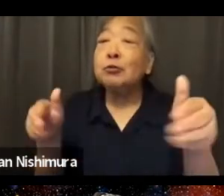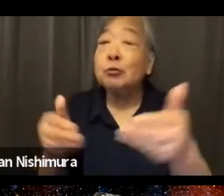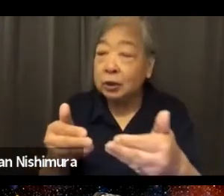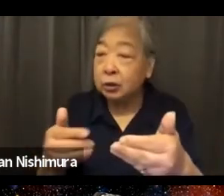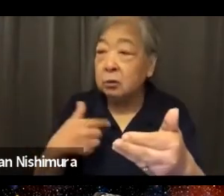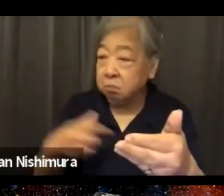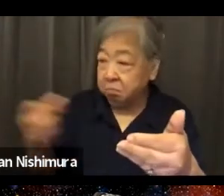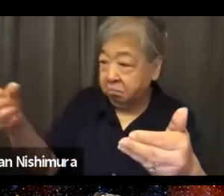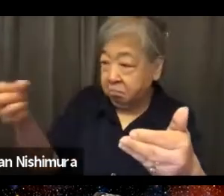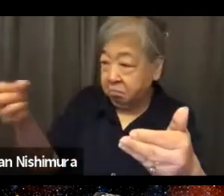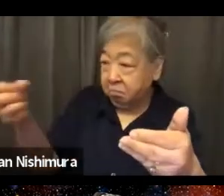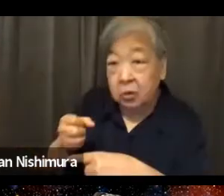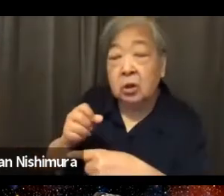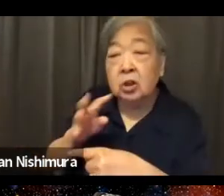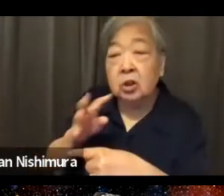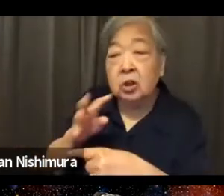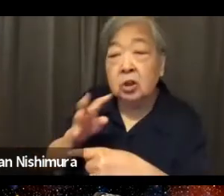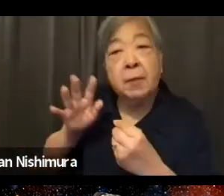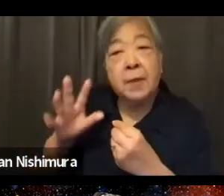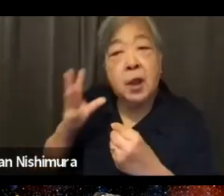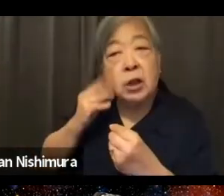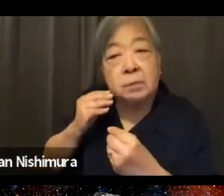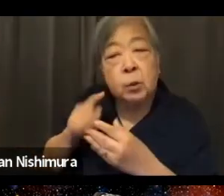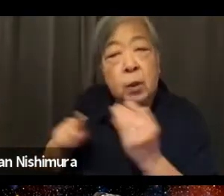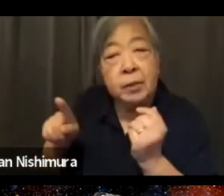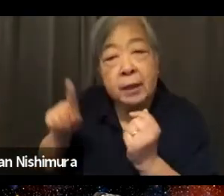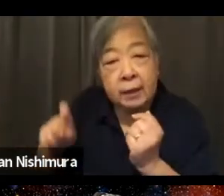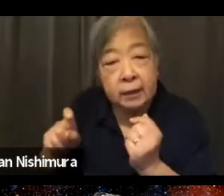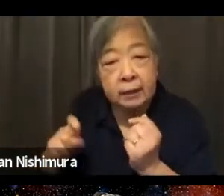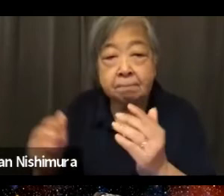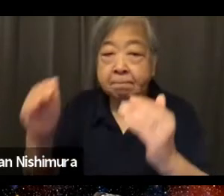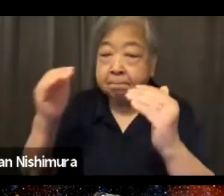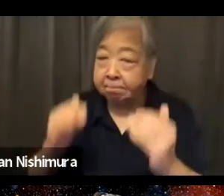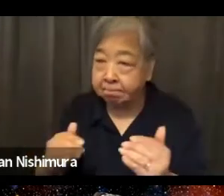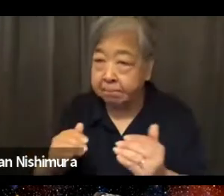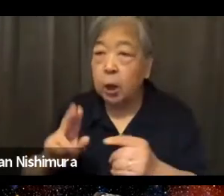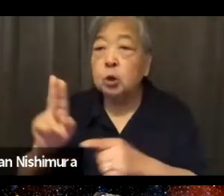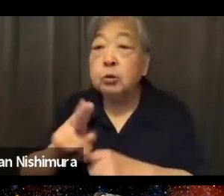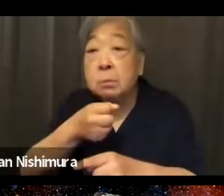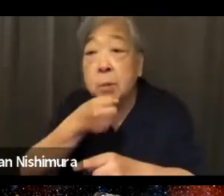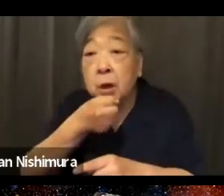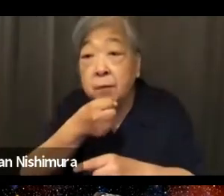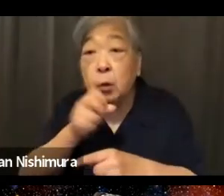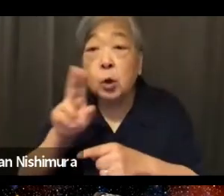And the last thing is taking into consideration things like the use of microphones or closed captioning. I talked about closed captioning before, but